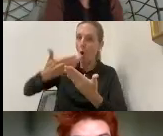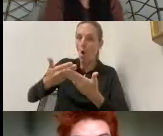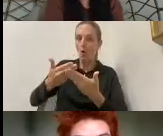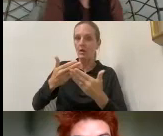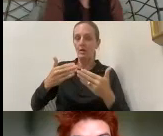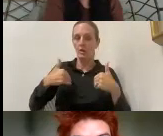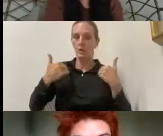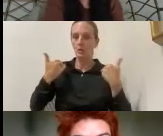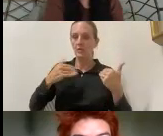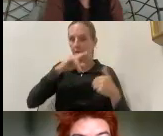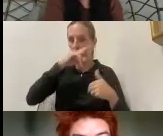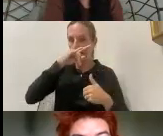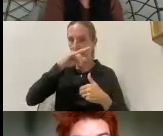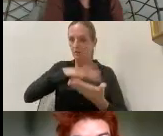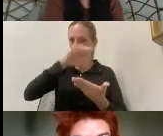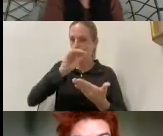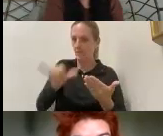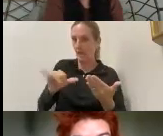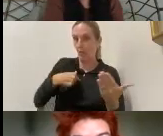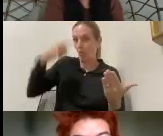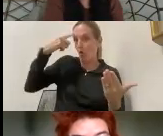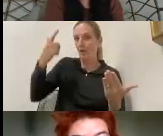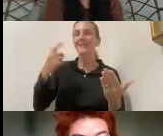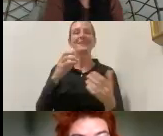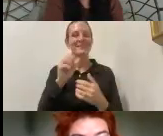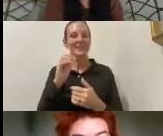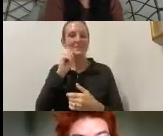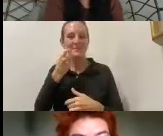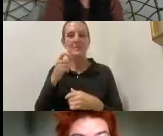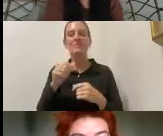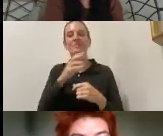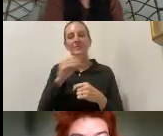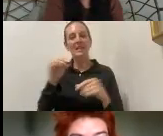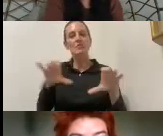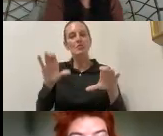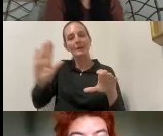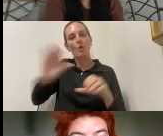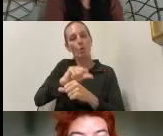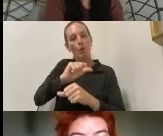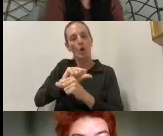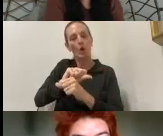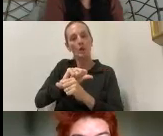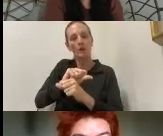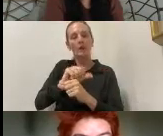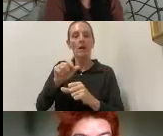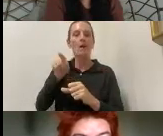And so in doing this work she really hopes that there can be more opportunities like